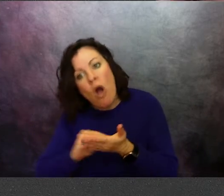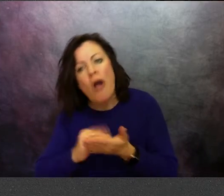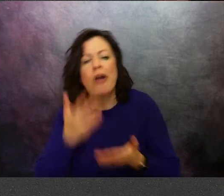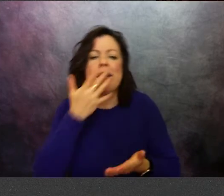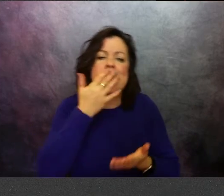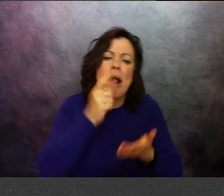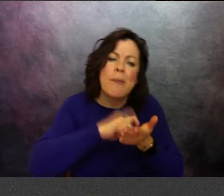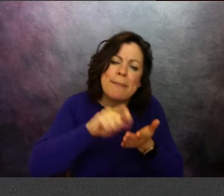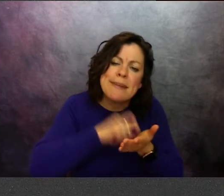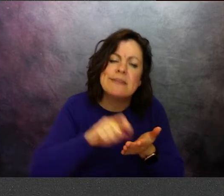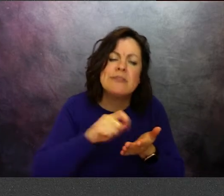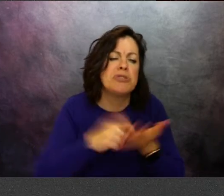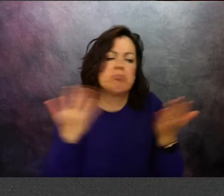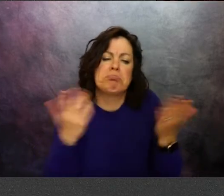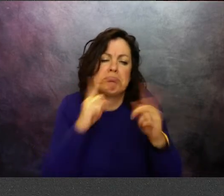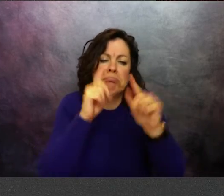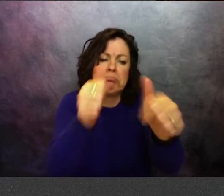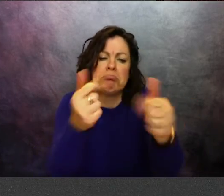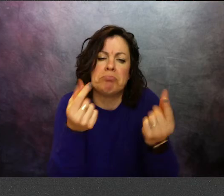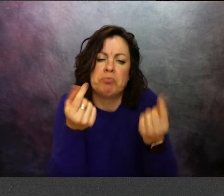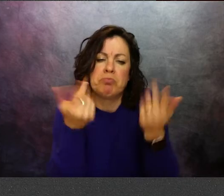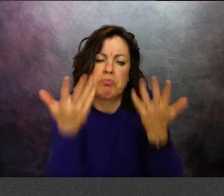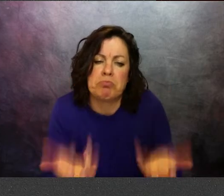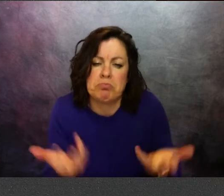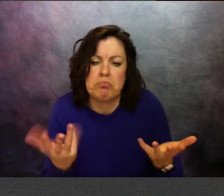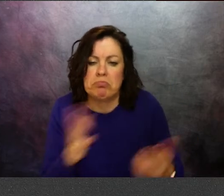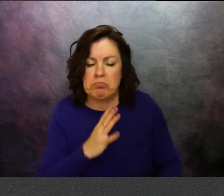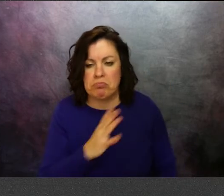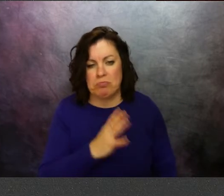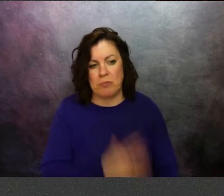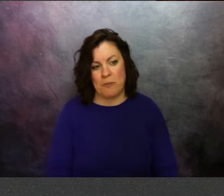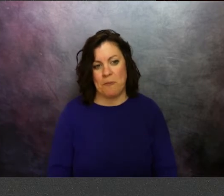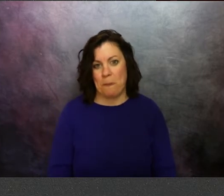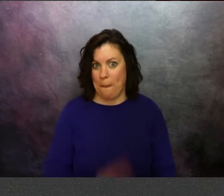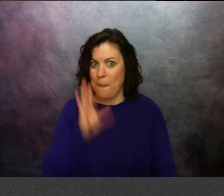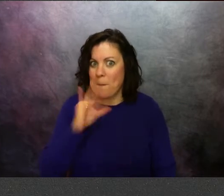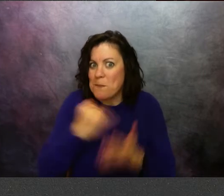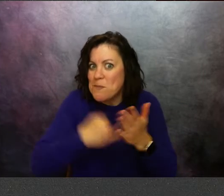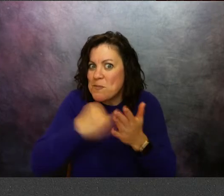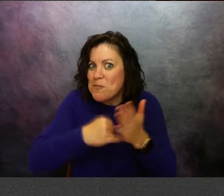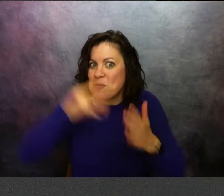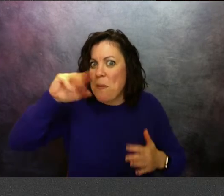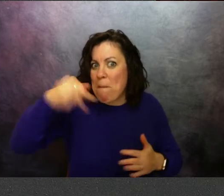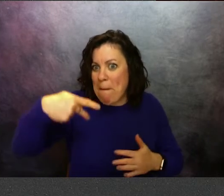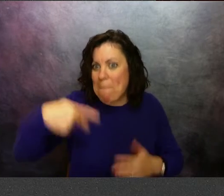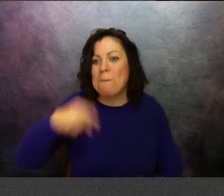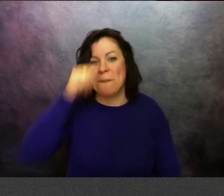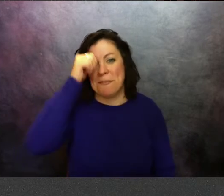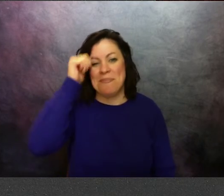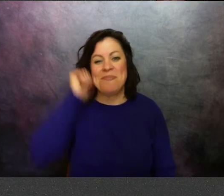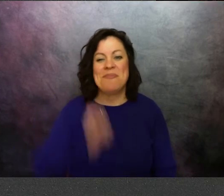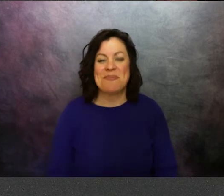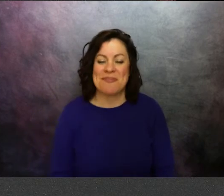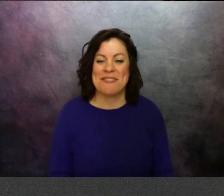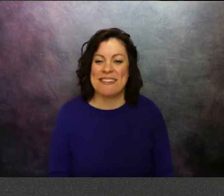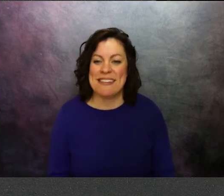or a crayon to get started on your map. So the first thing you'll want to do is you want to draw the